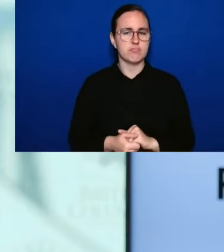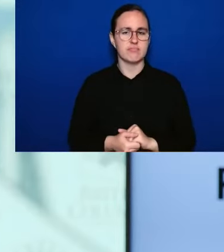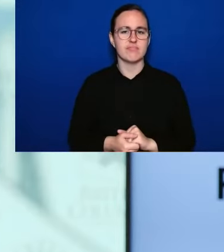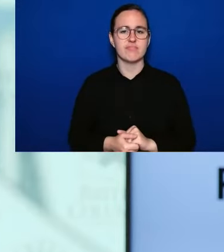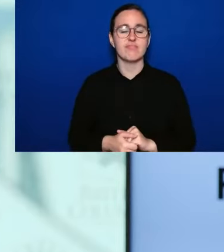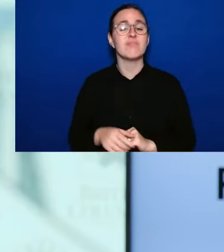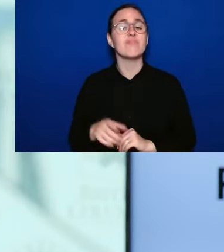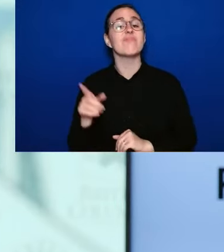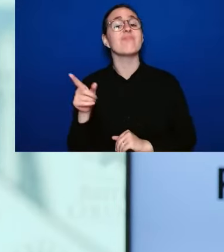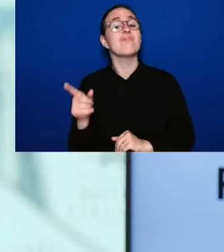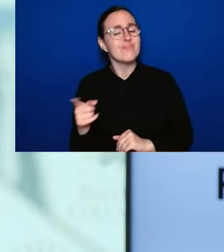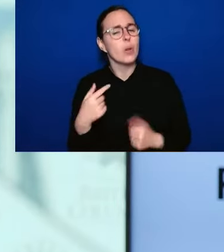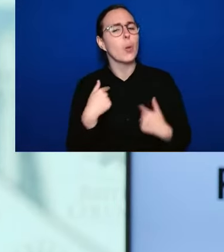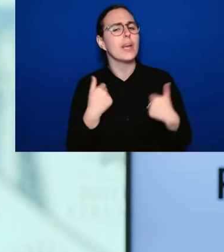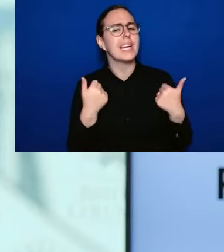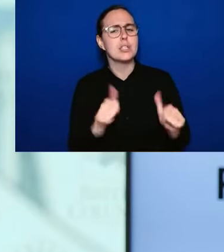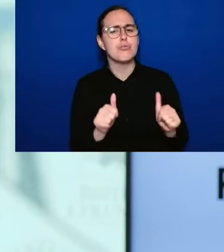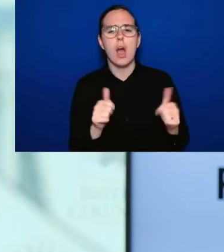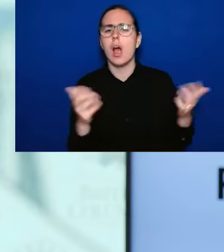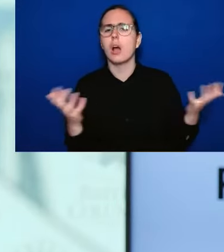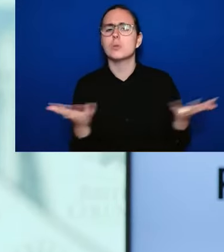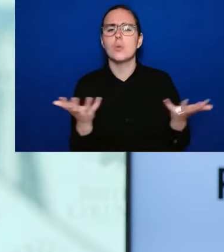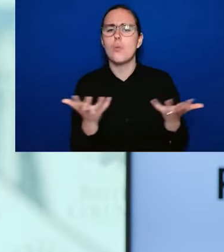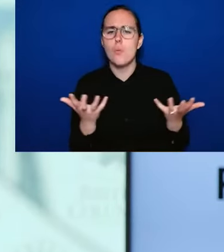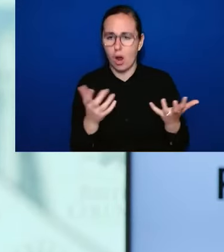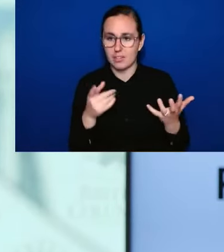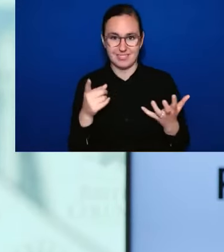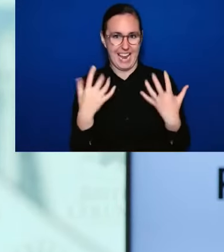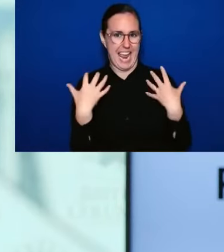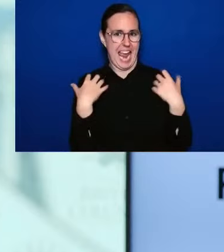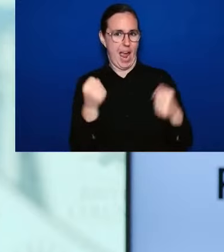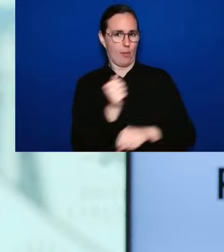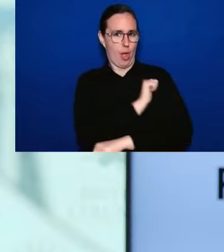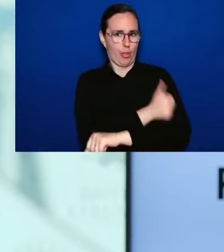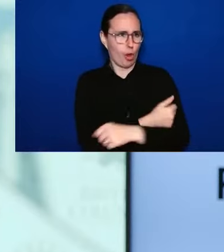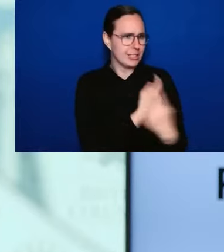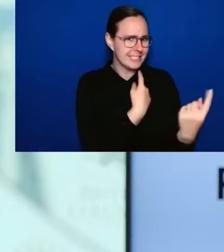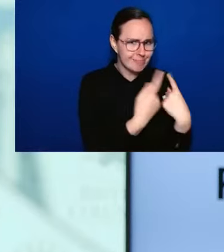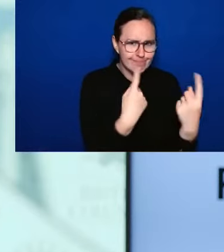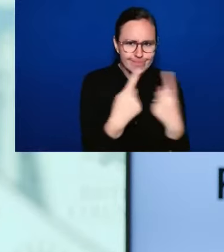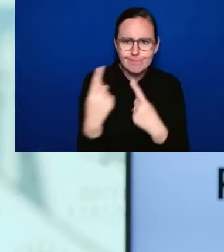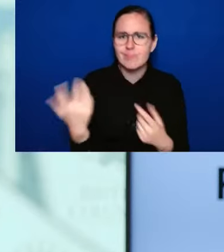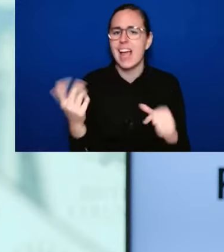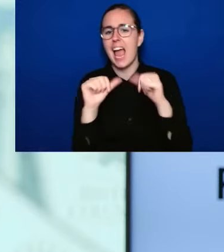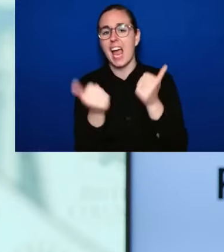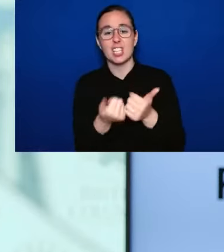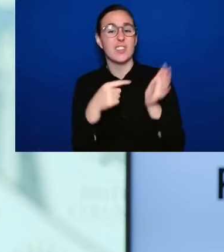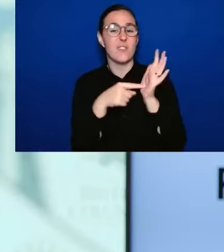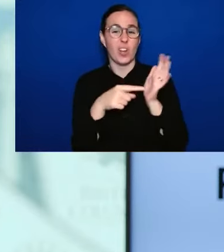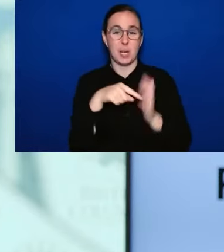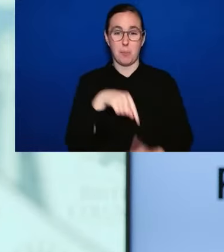across it seems that are so important to. Is to bring